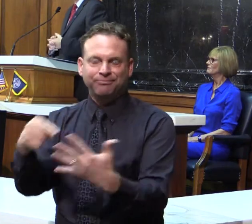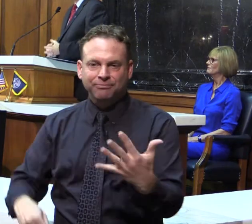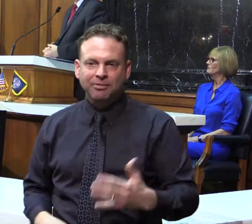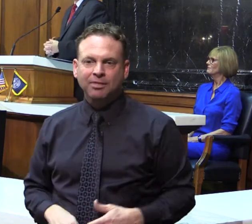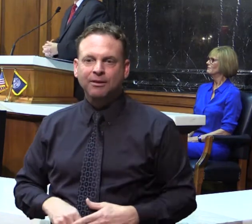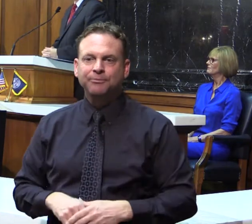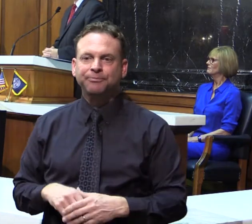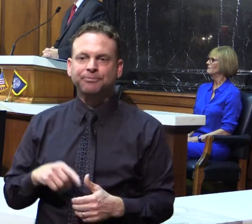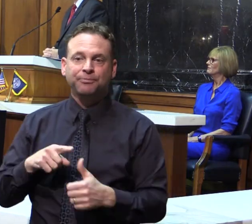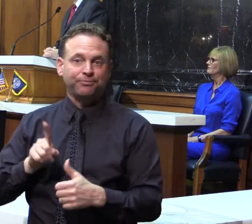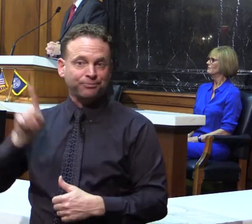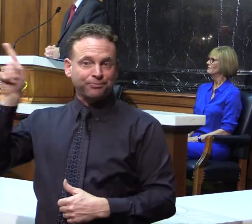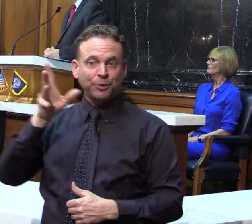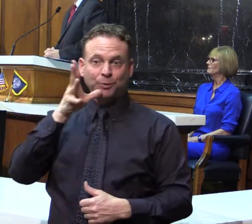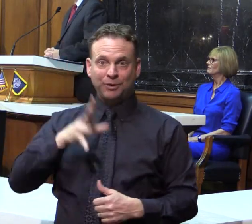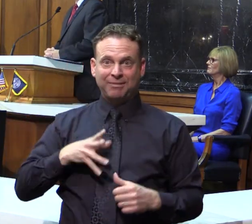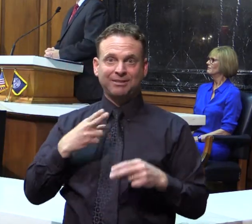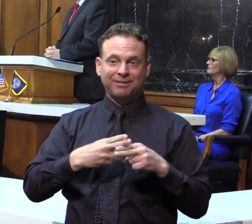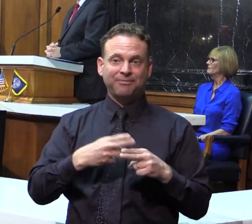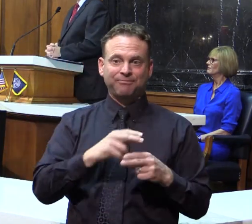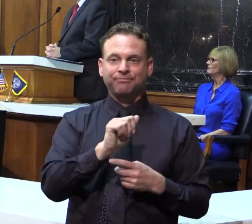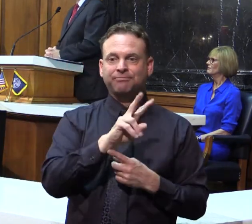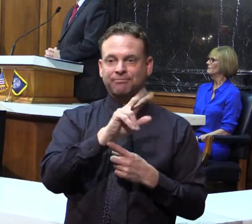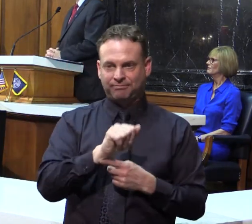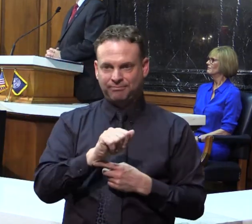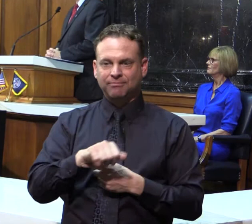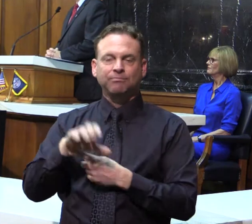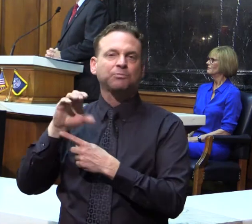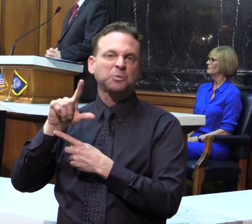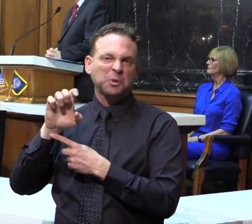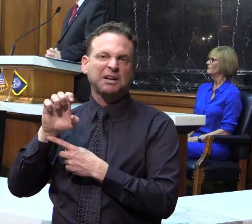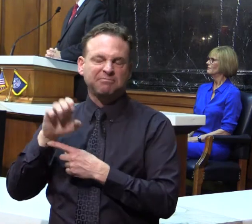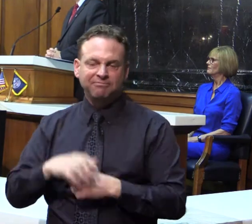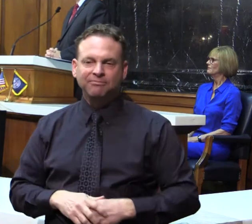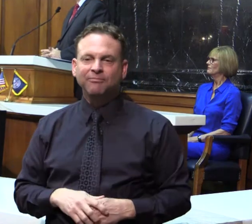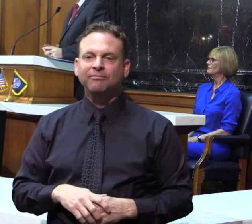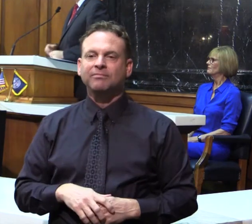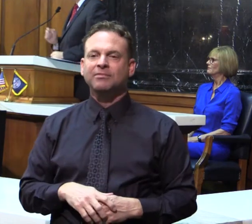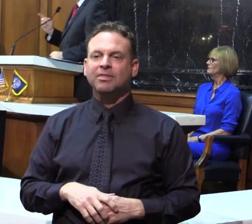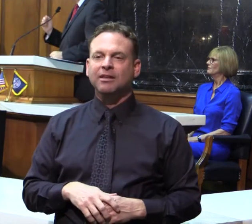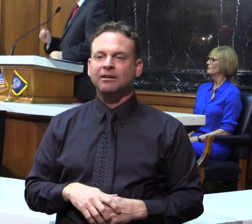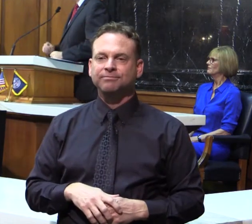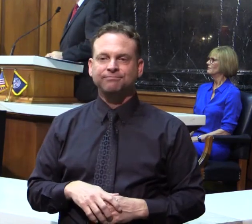life has inspired me and countless others around the world … and Jim Atterholt – a